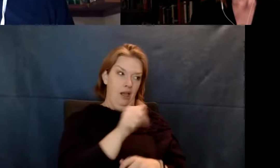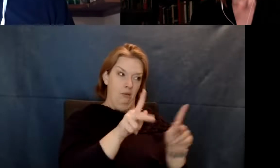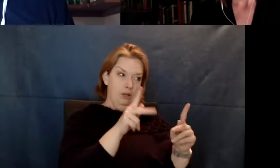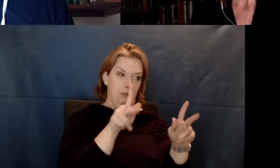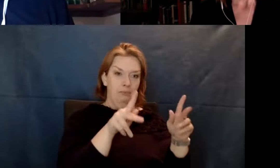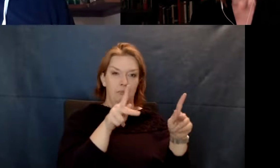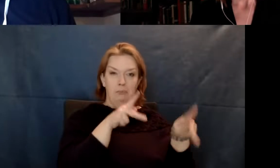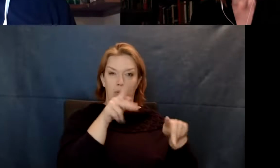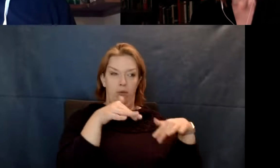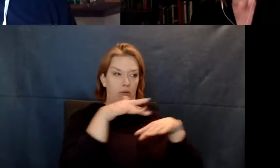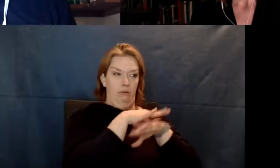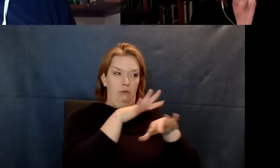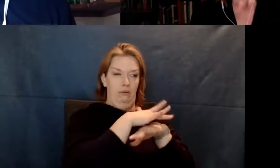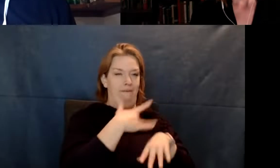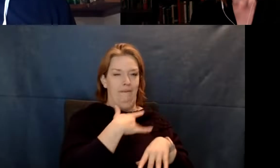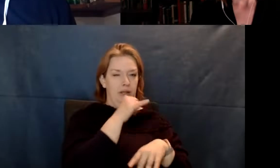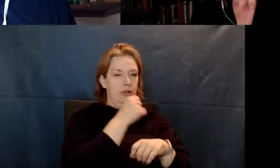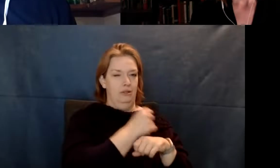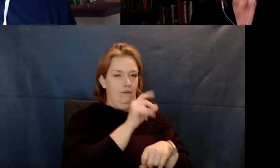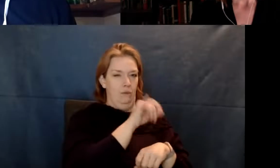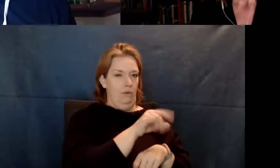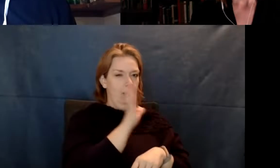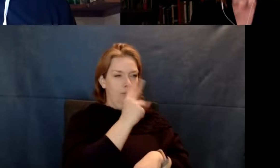places, but I also love, you know,